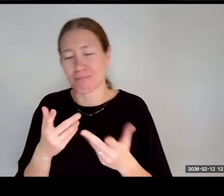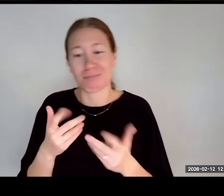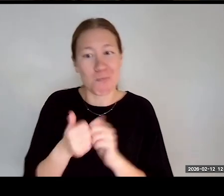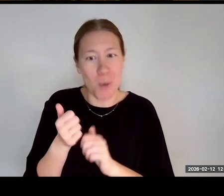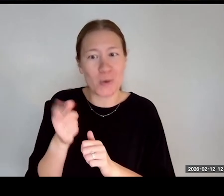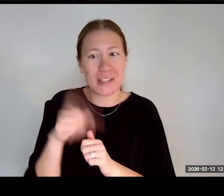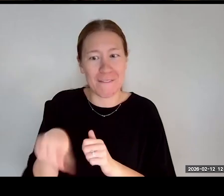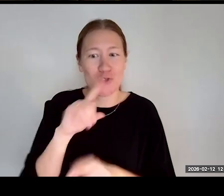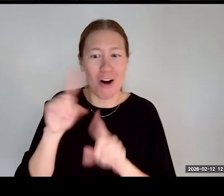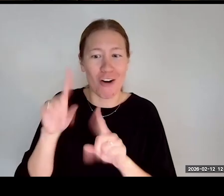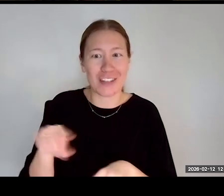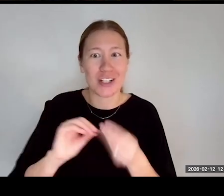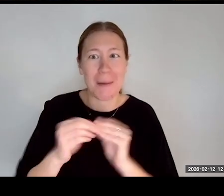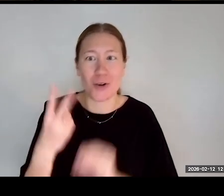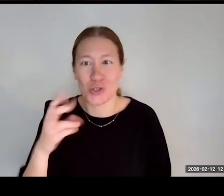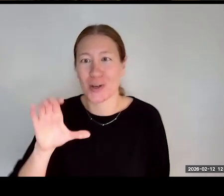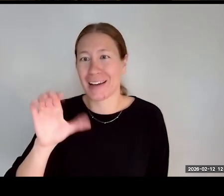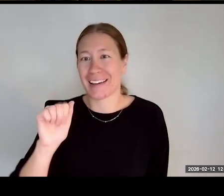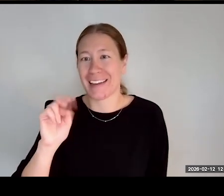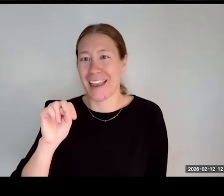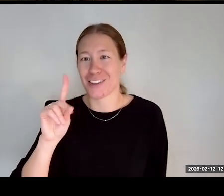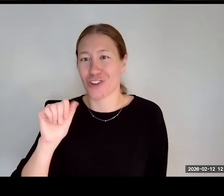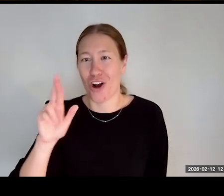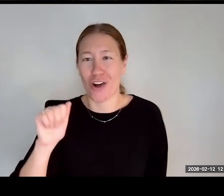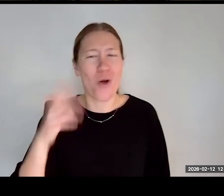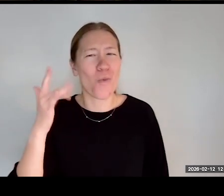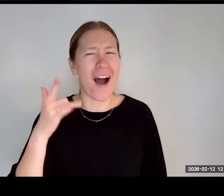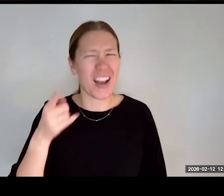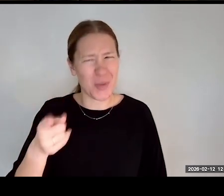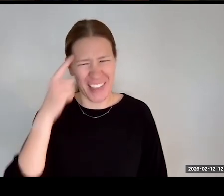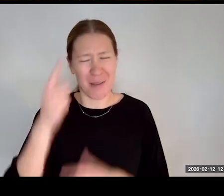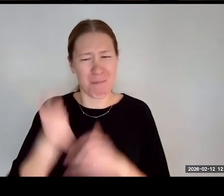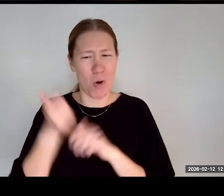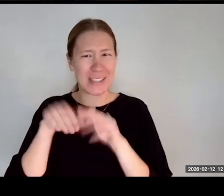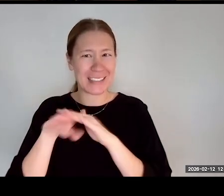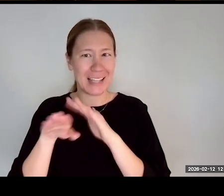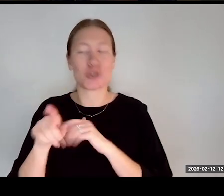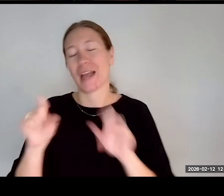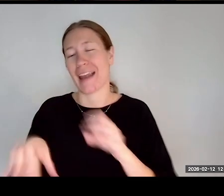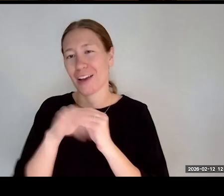Number two, can anyone tell me why Candara is the most accessible? And again, you can enter your response in the chat.